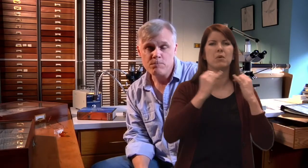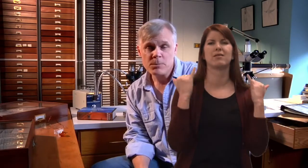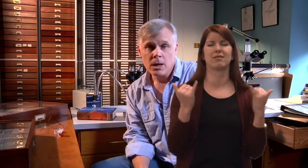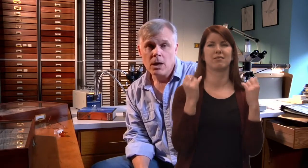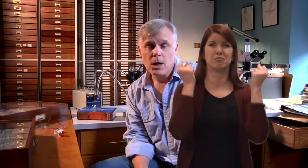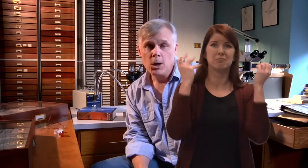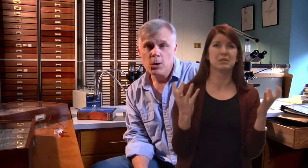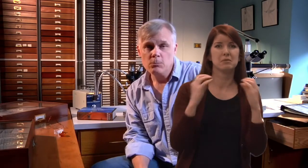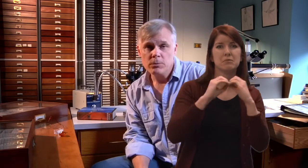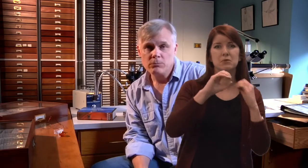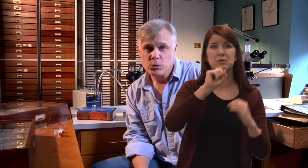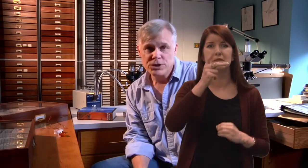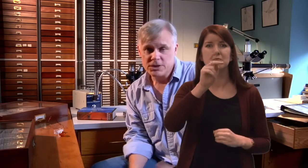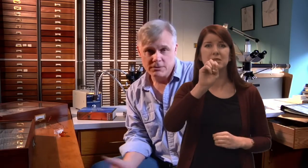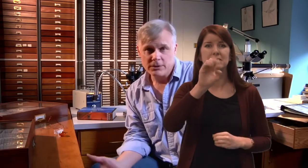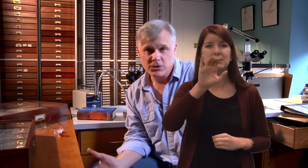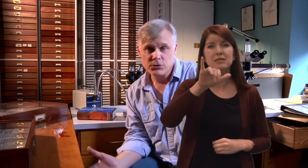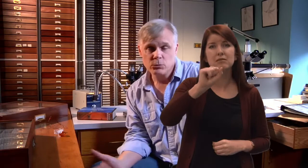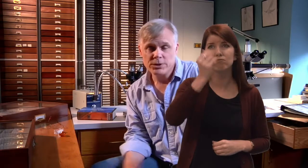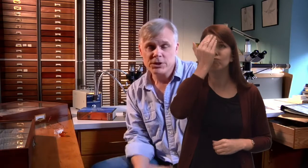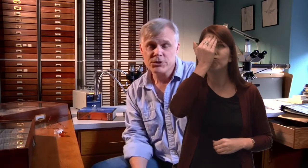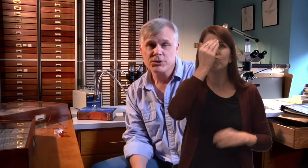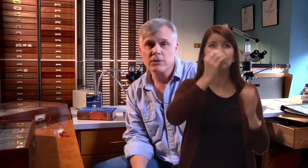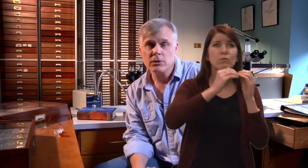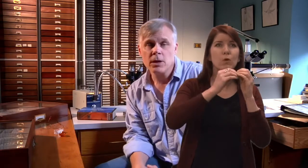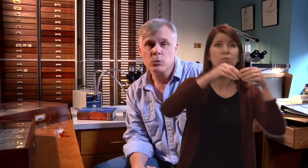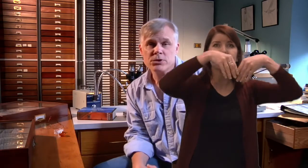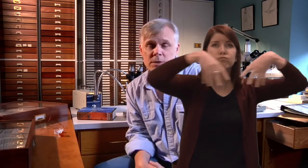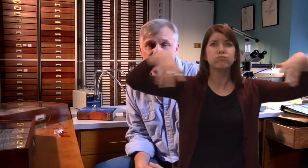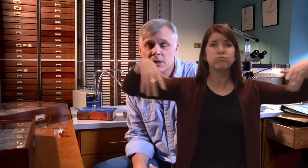we just discover a lot more species.